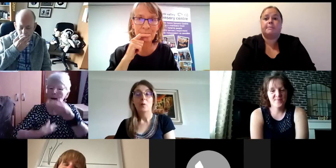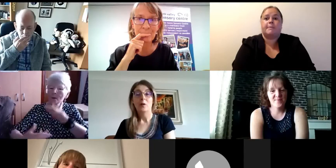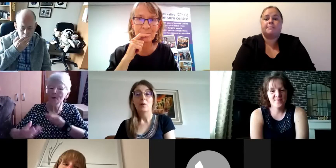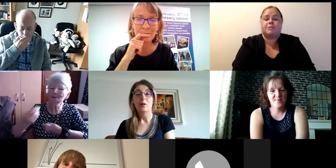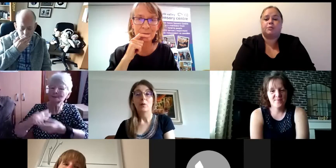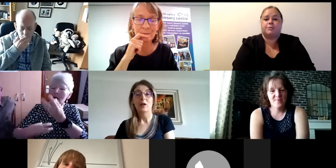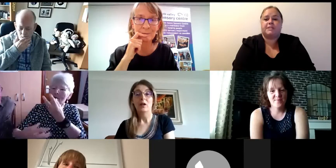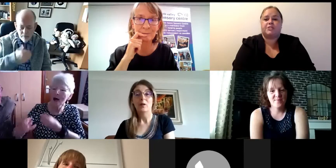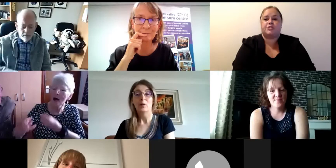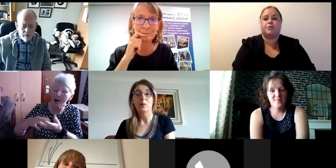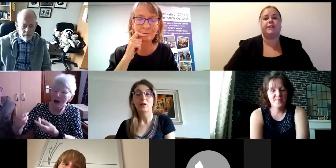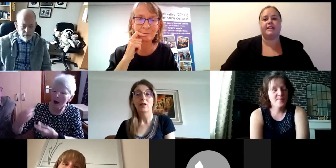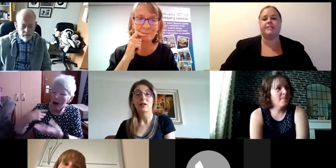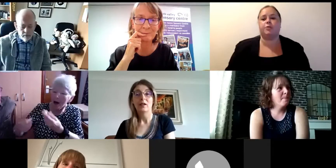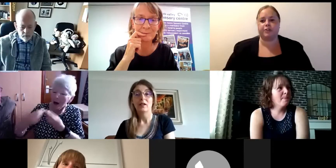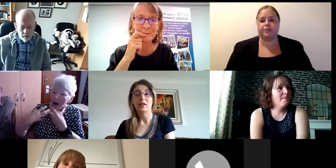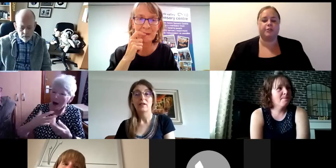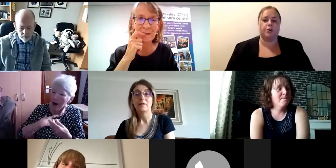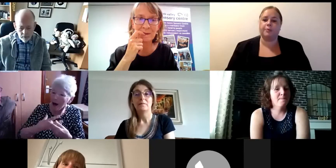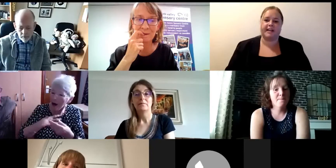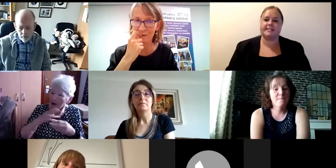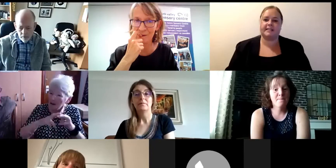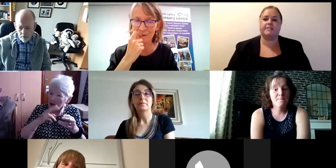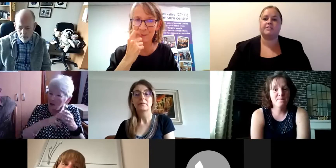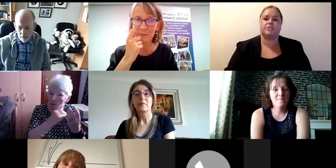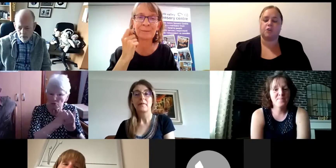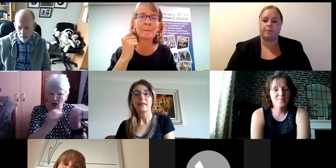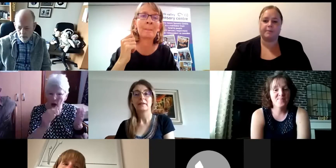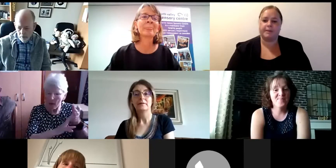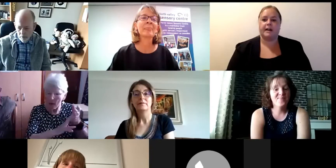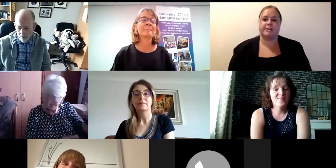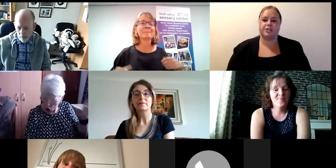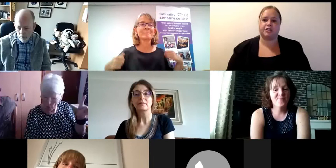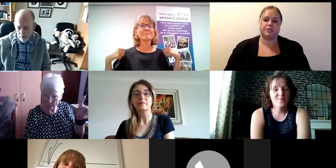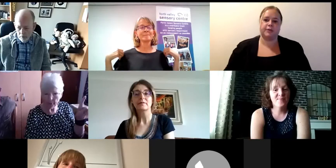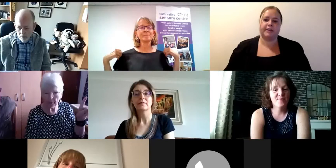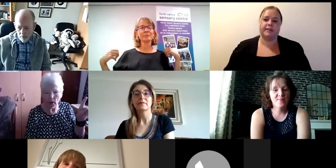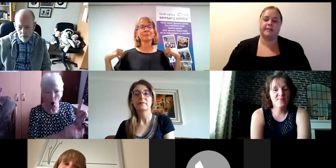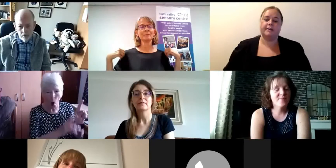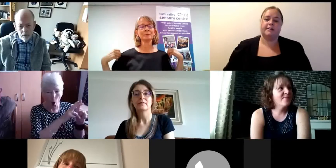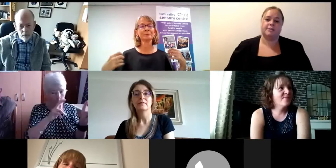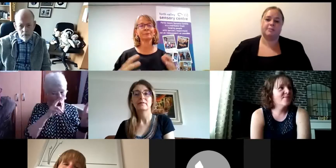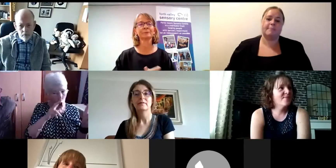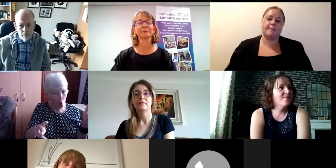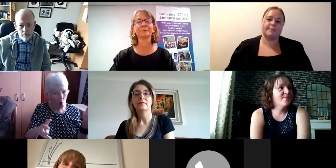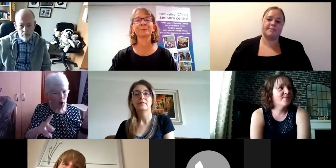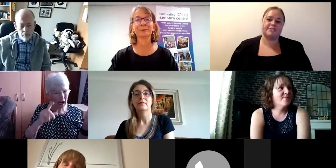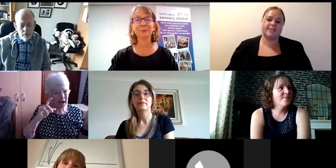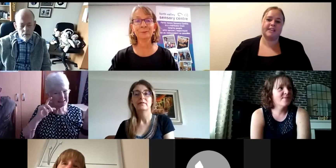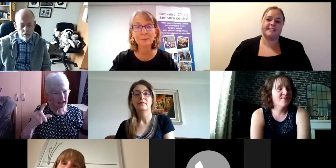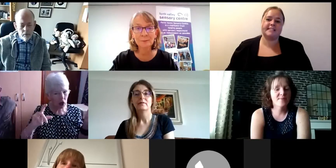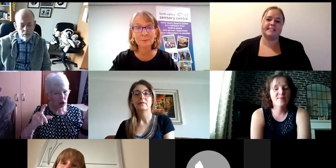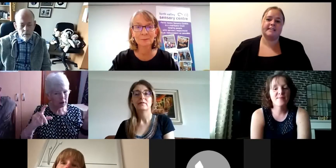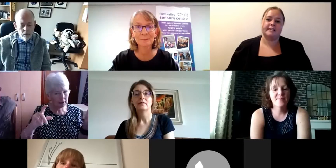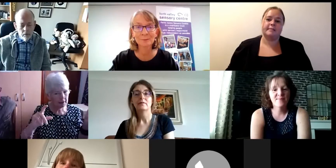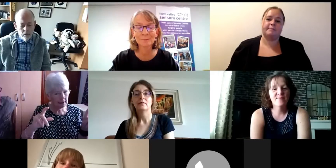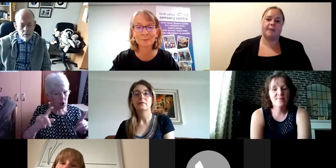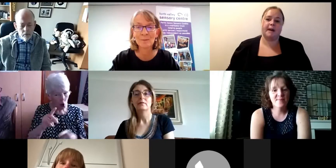And I said but mum told me to show you he told her no! that's it! stop!